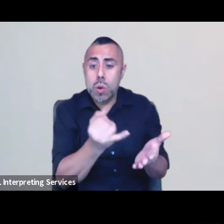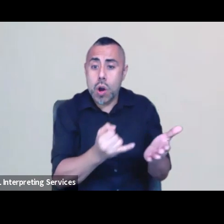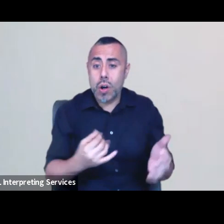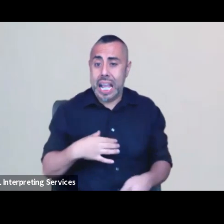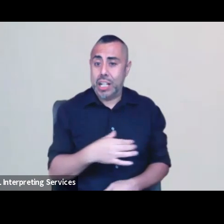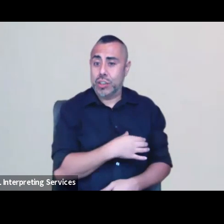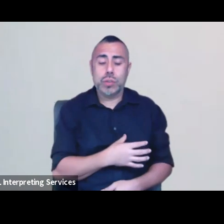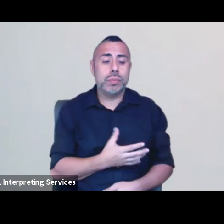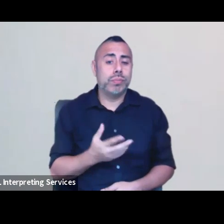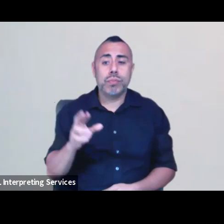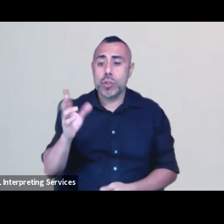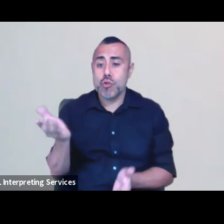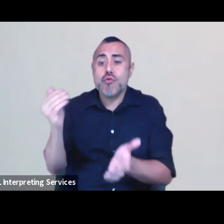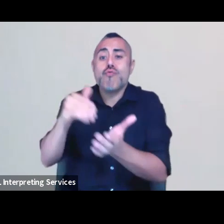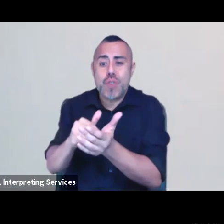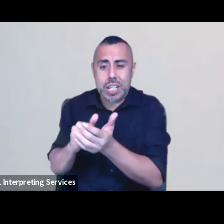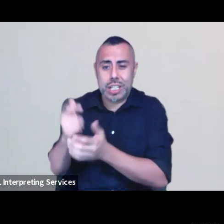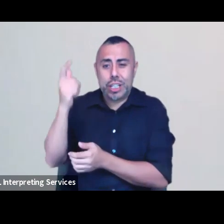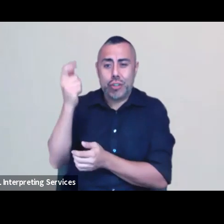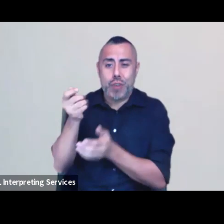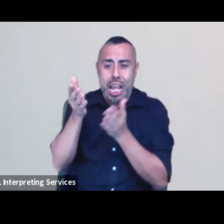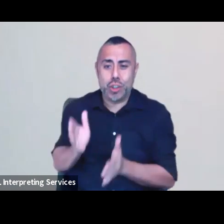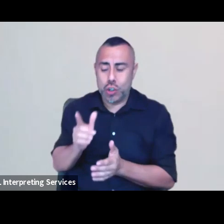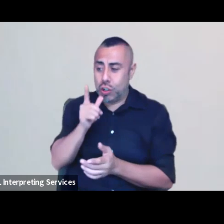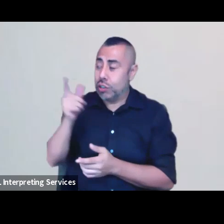So I'm going to encourage you to look at agencies